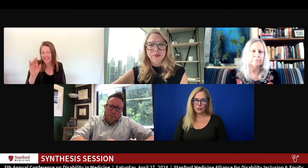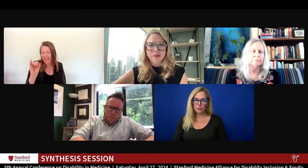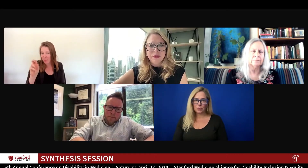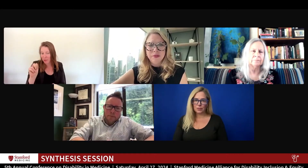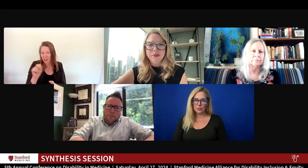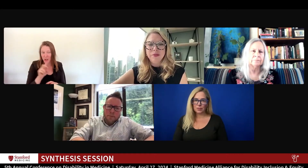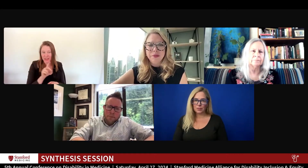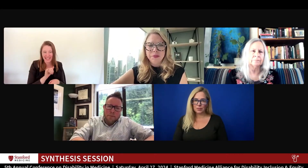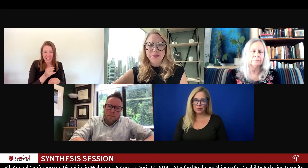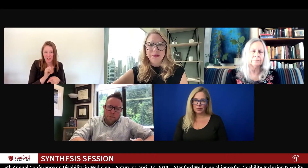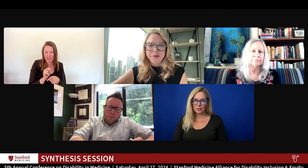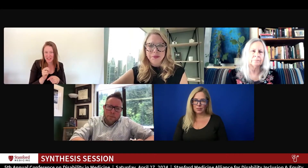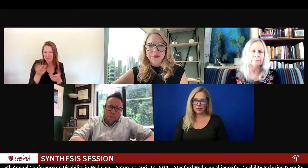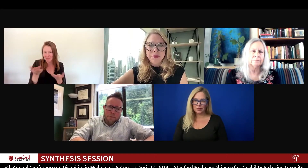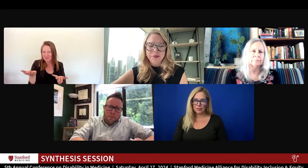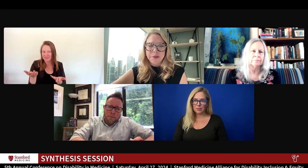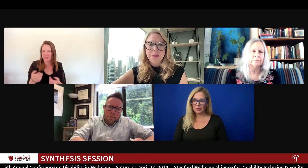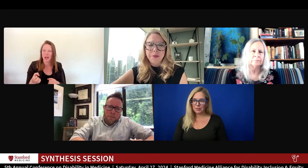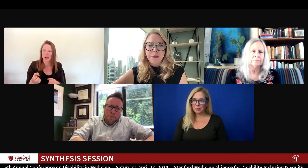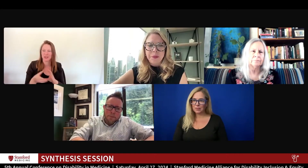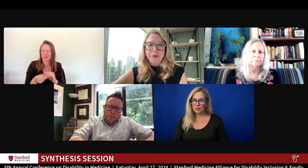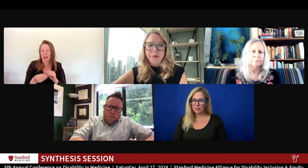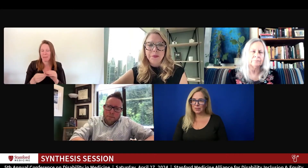Alina Engelman: So, Cameron or Daychin,